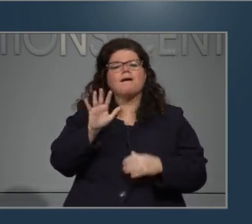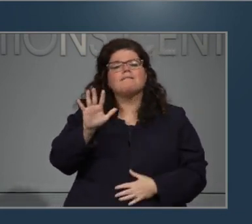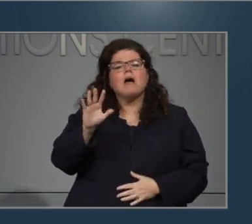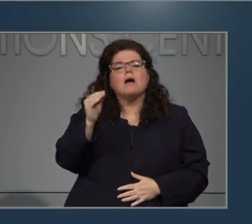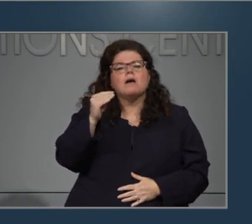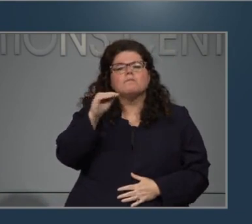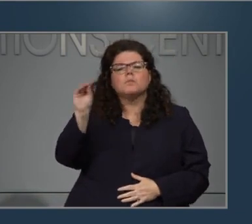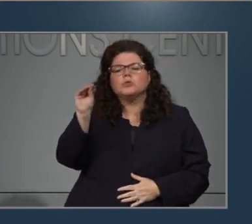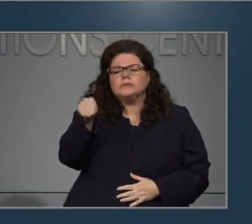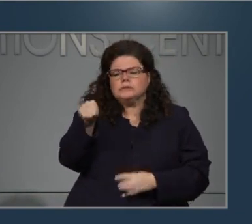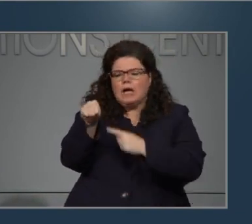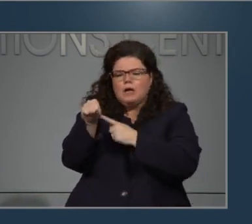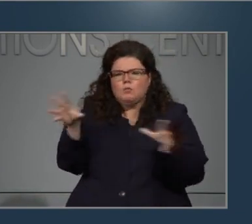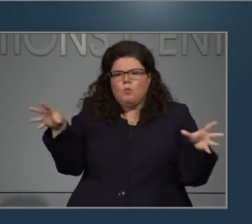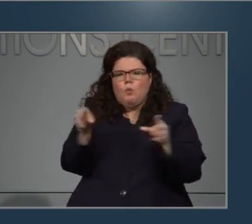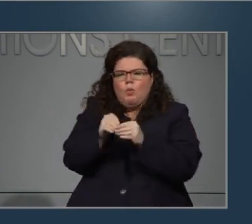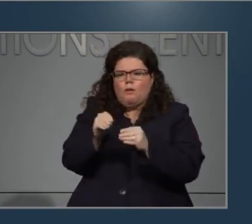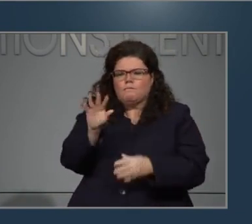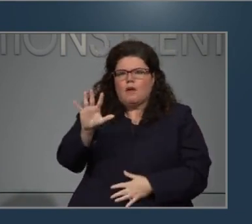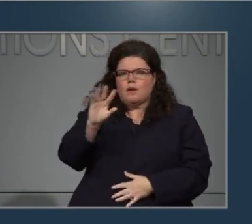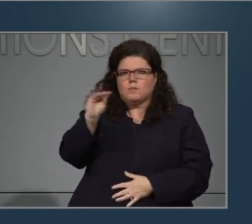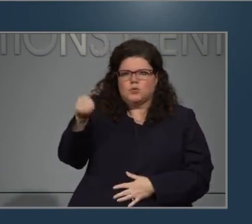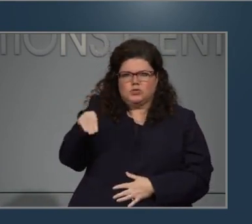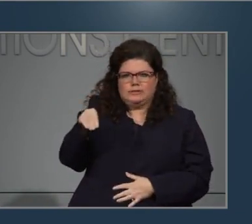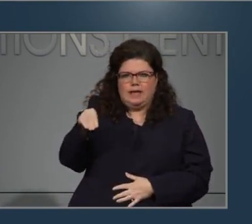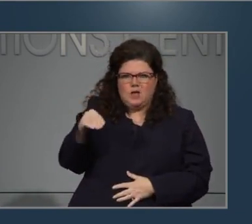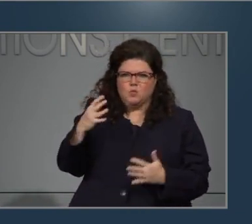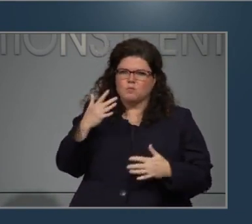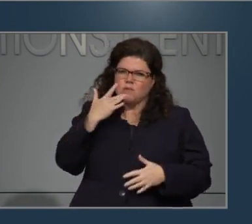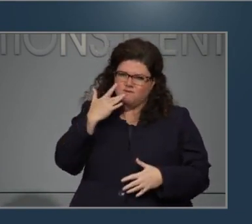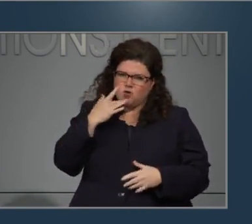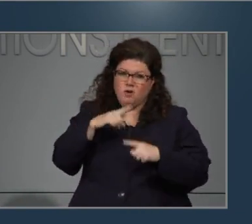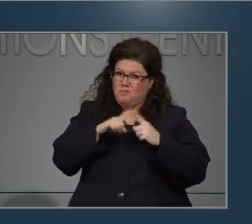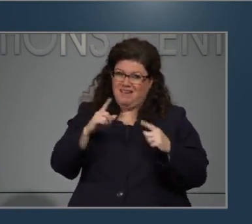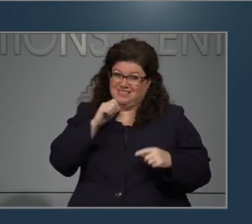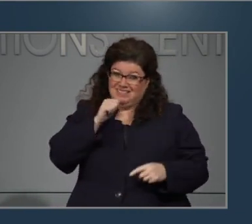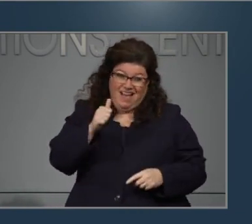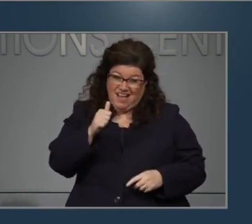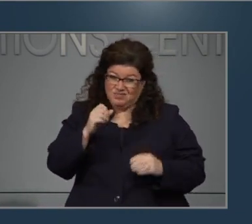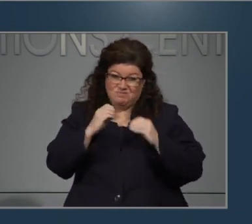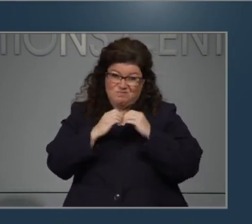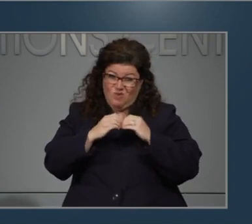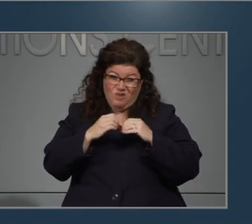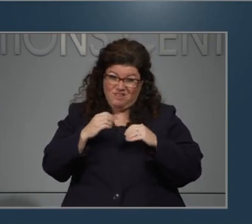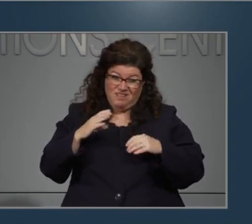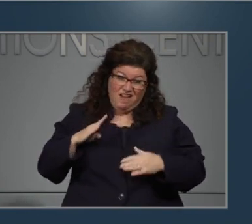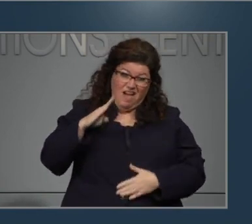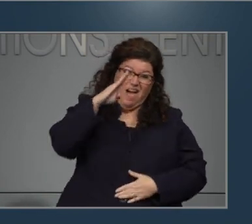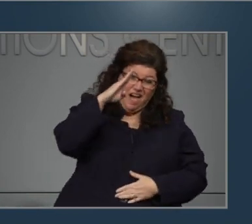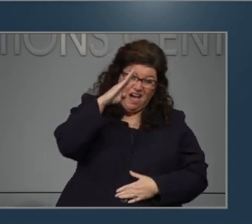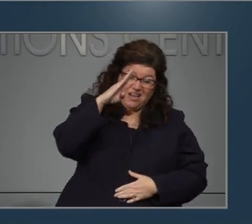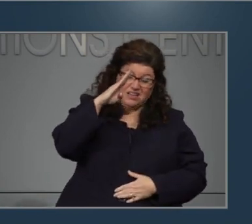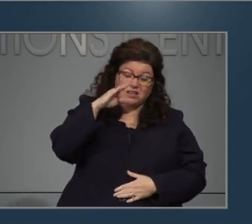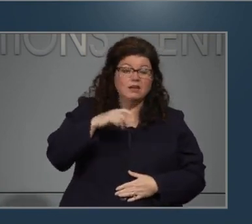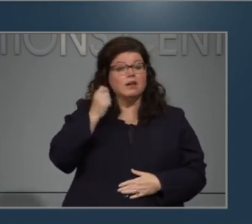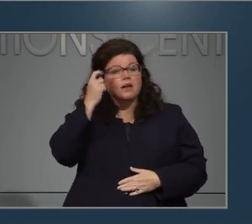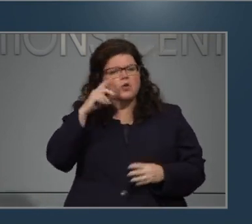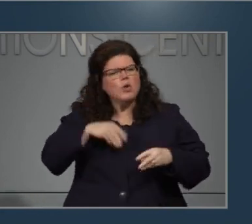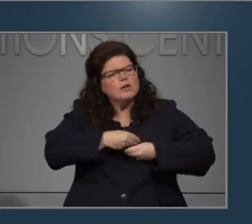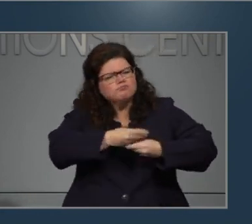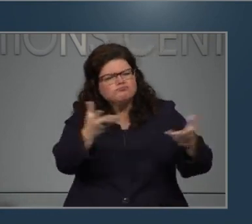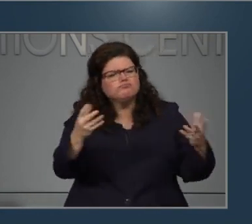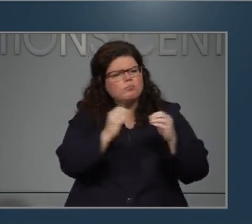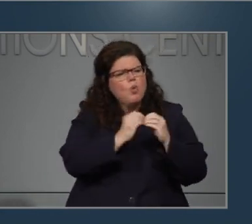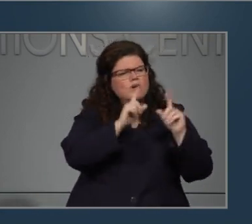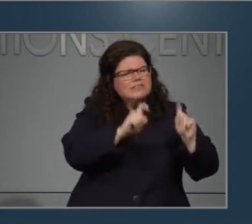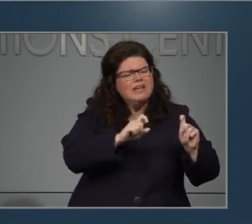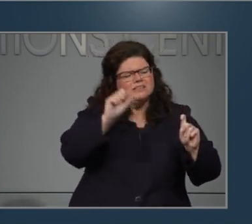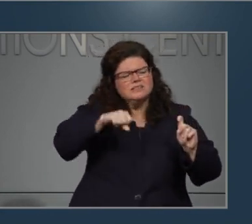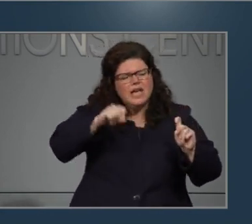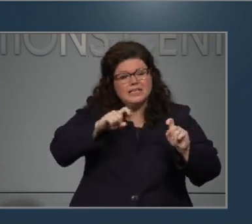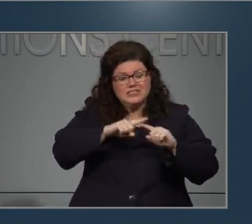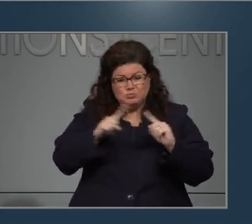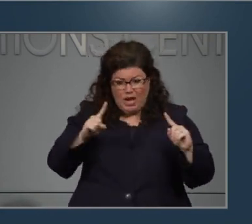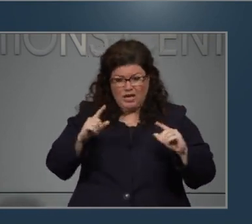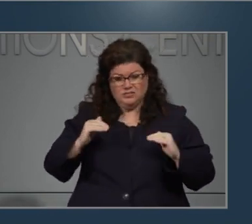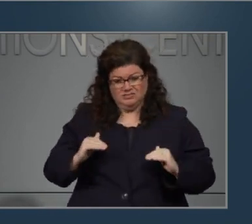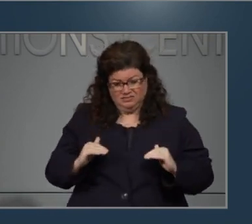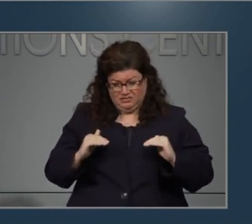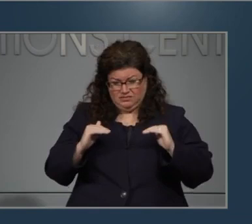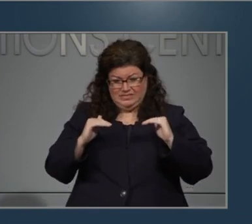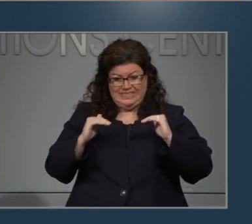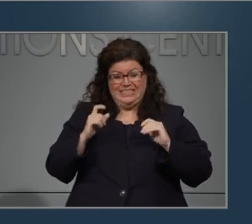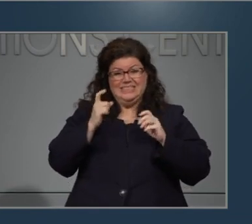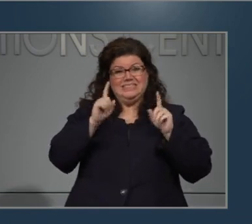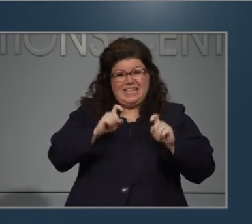UNFORTUNATELY, WE WOULD LIKE TO SEE THOSE NUMBERS BE CLOSER TO 5% THIS METRIC HELPS US UNDERSTAND THAT OUR INCREASE IN CASES IS NOT JUST DO TWO MORE TESTING.